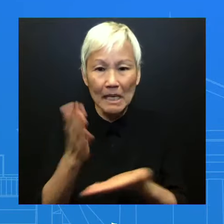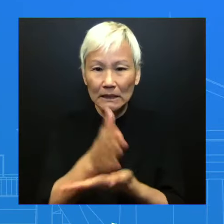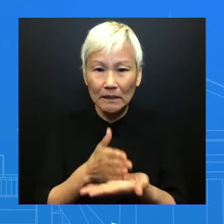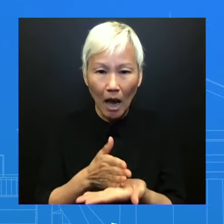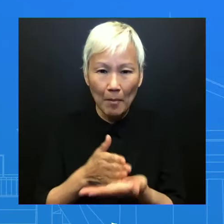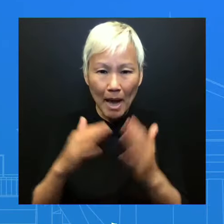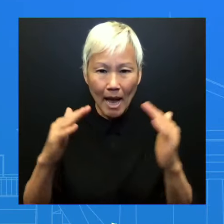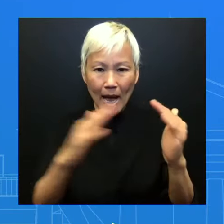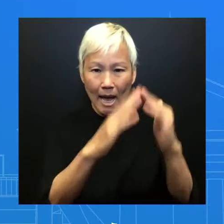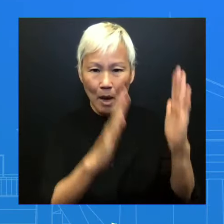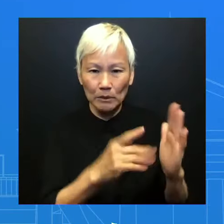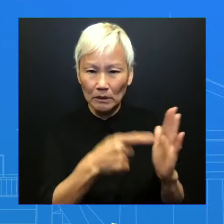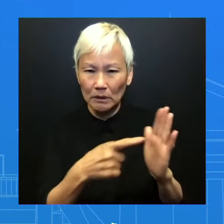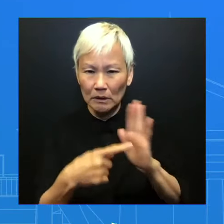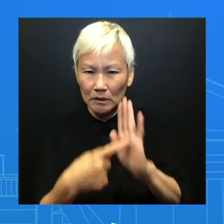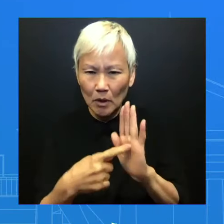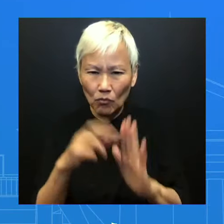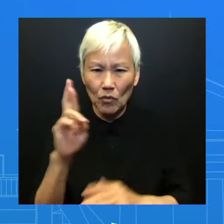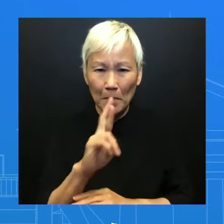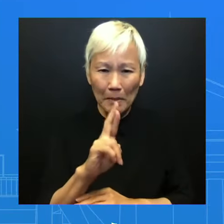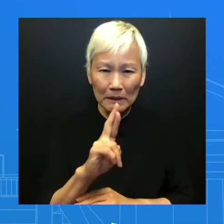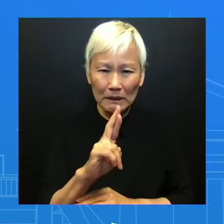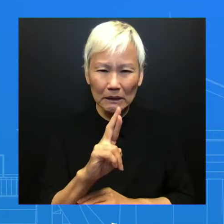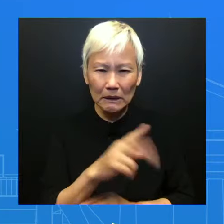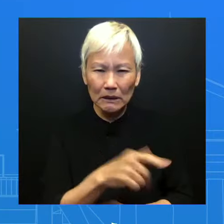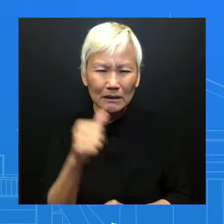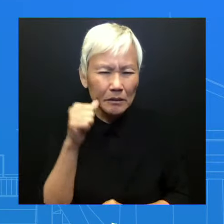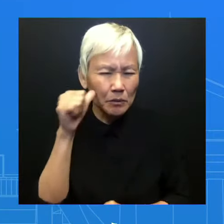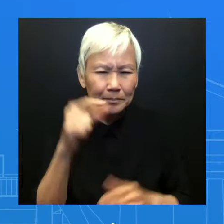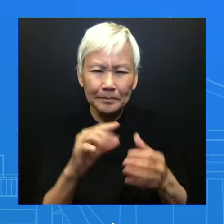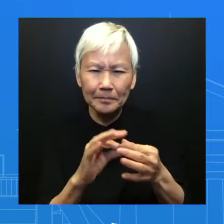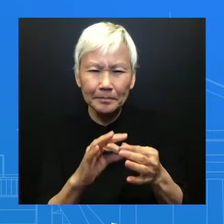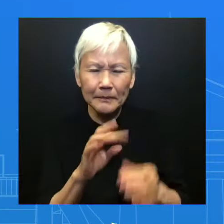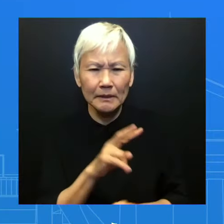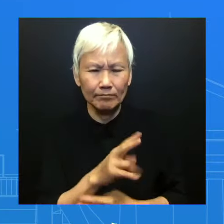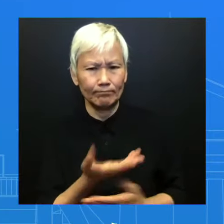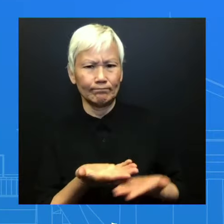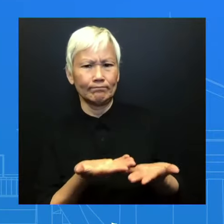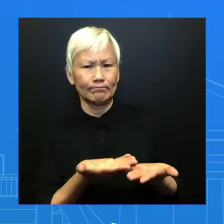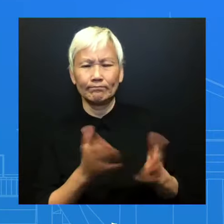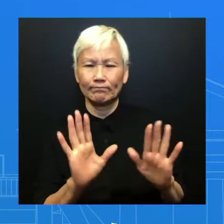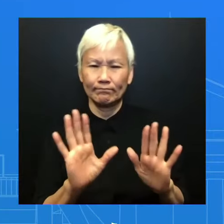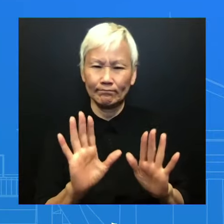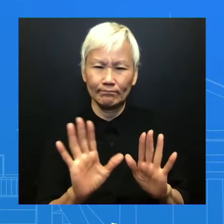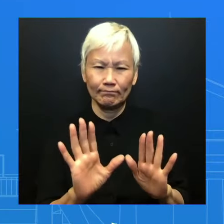And what we wanted to make sure is that we laid out the facts, and that was coming from the House Freedom Caucus.